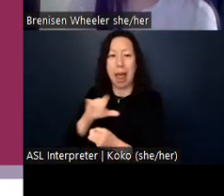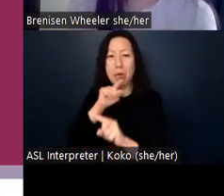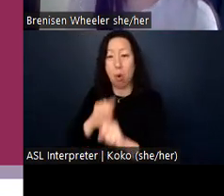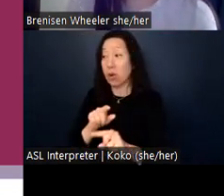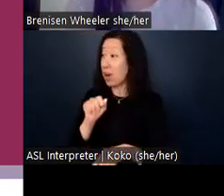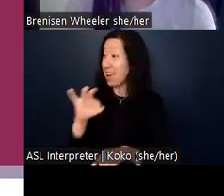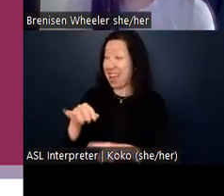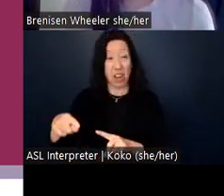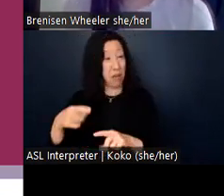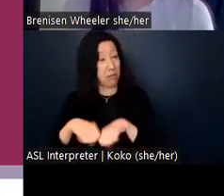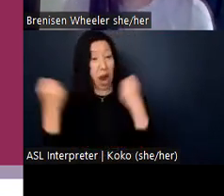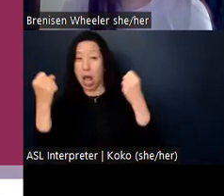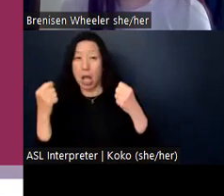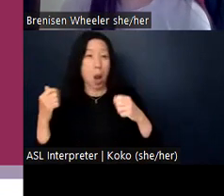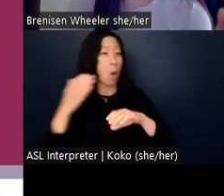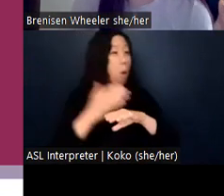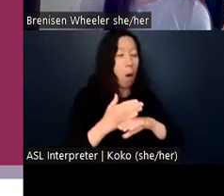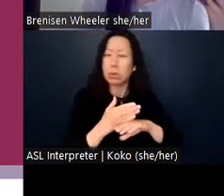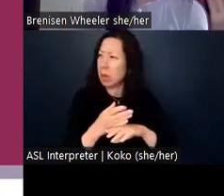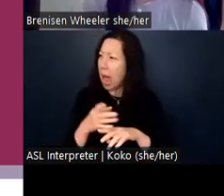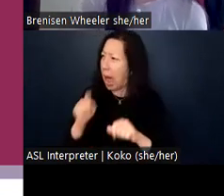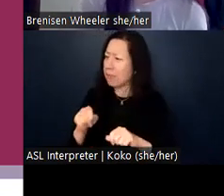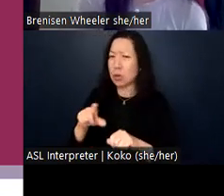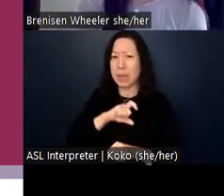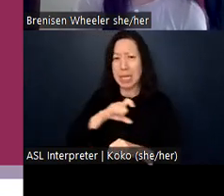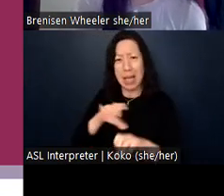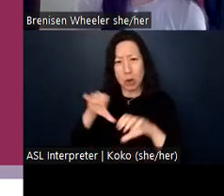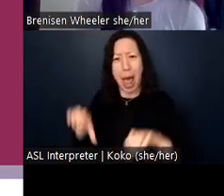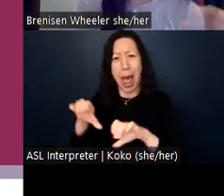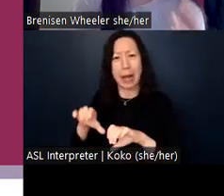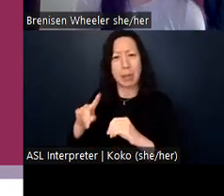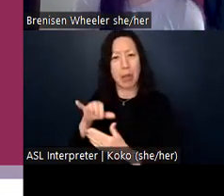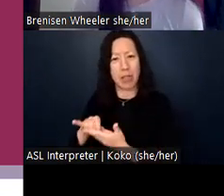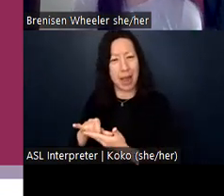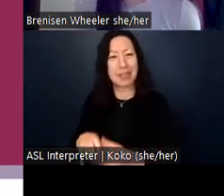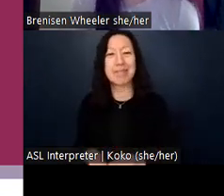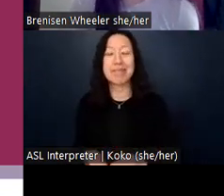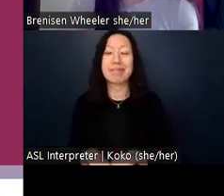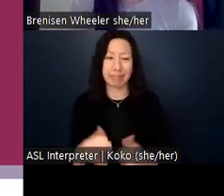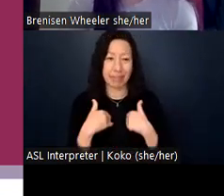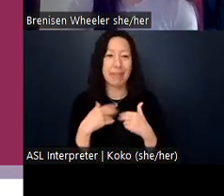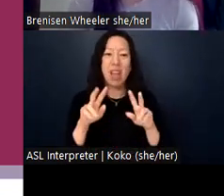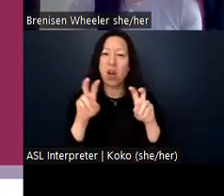12:53:49 And so there's. this quote that I read about kind of what it describes a use